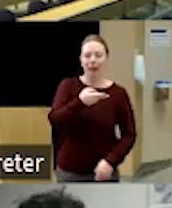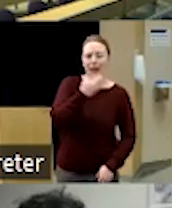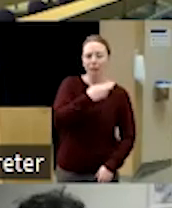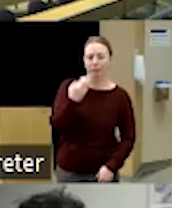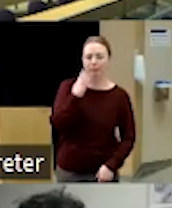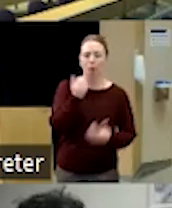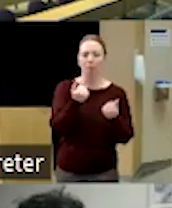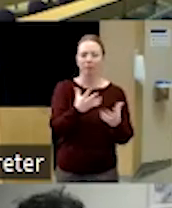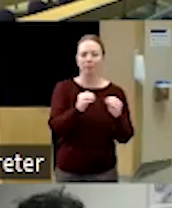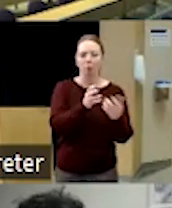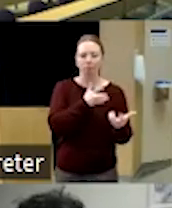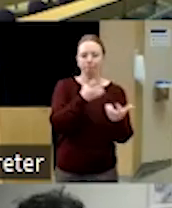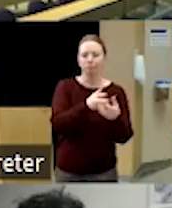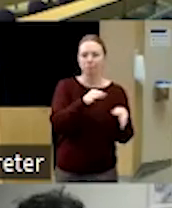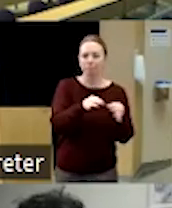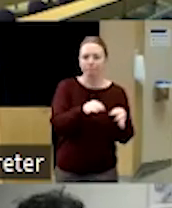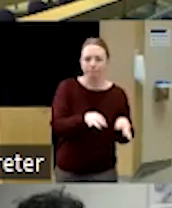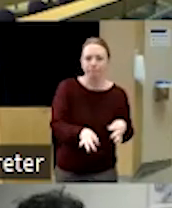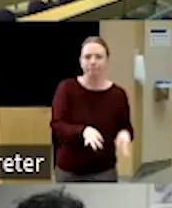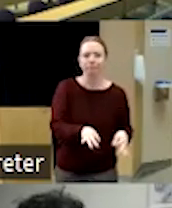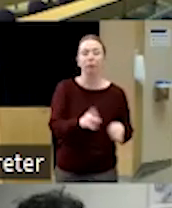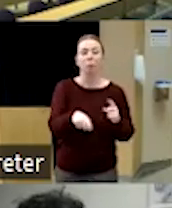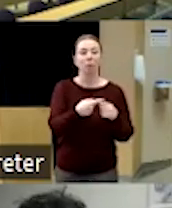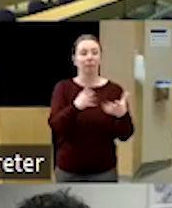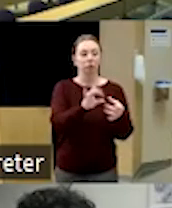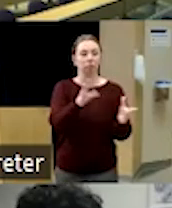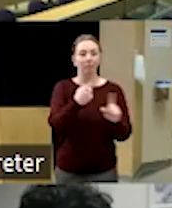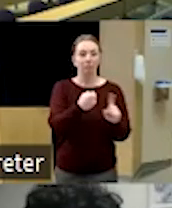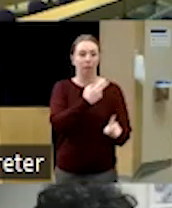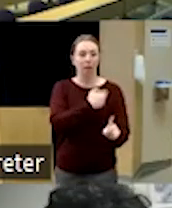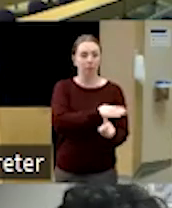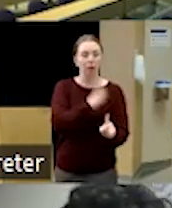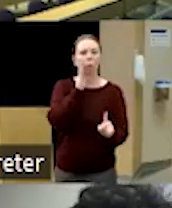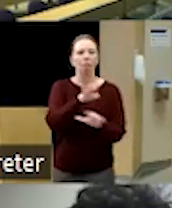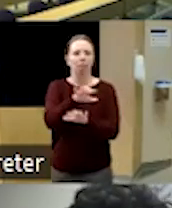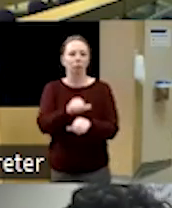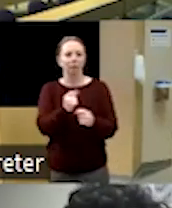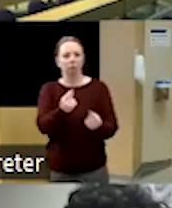after their discharge from the hospital to be seen again and see whether we need some extra treatment